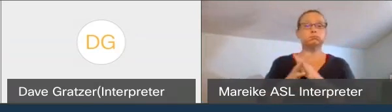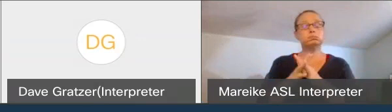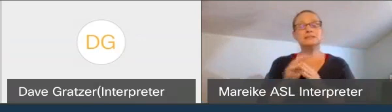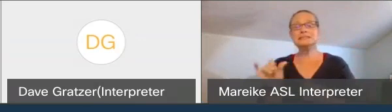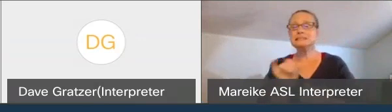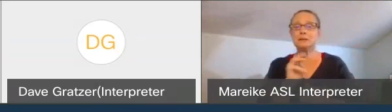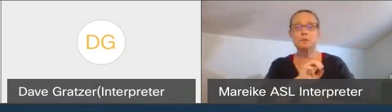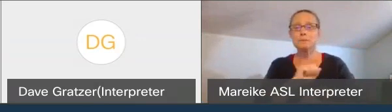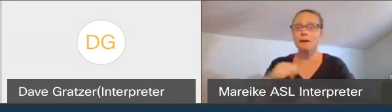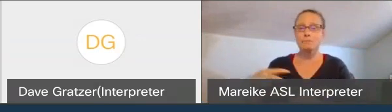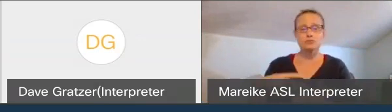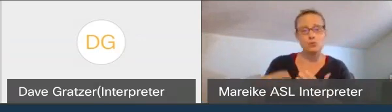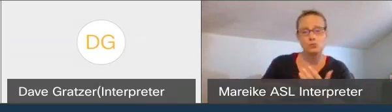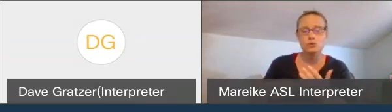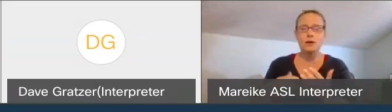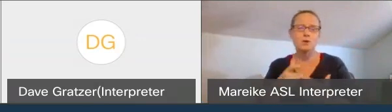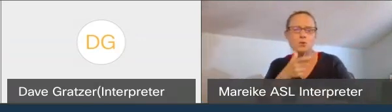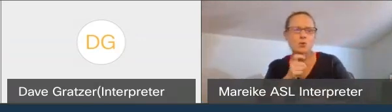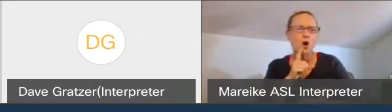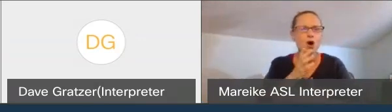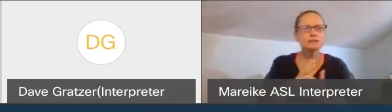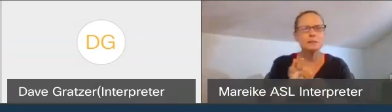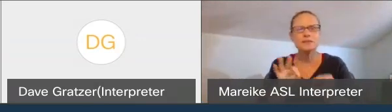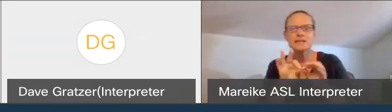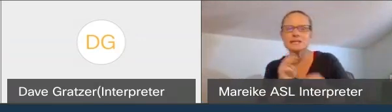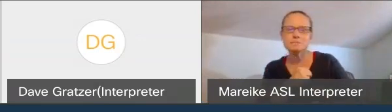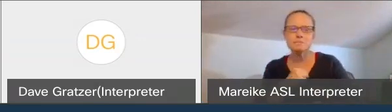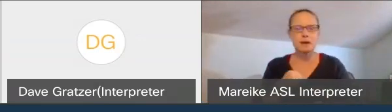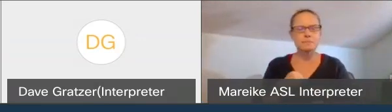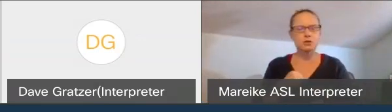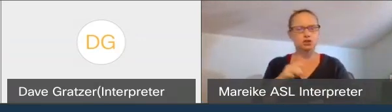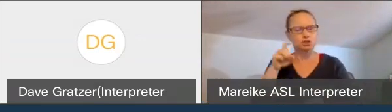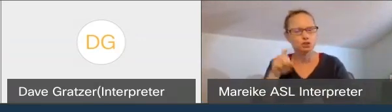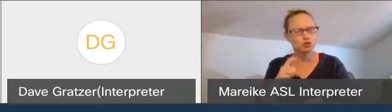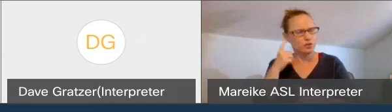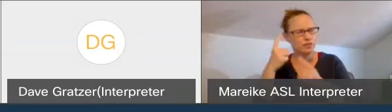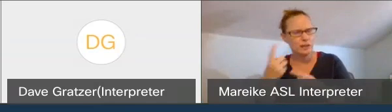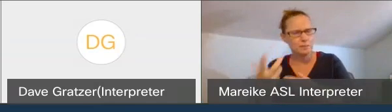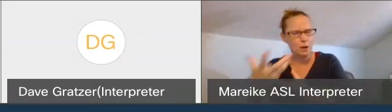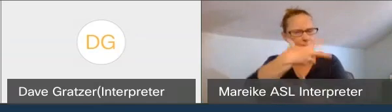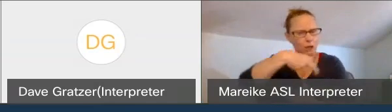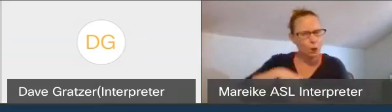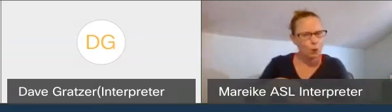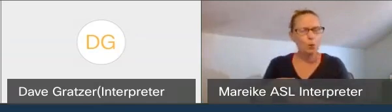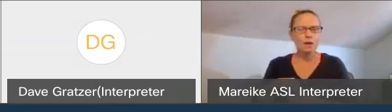who are, uh, some of the key members that they should be thinking about, including-- right from the beginning?